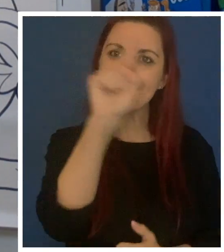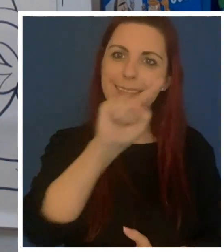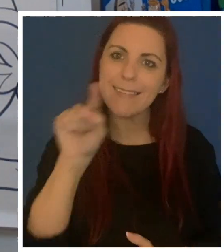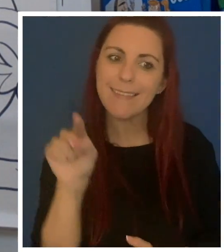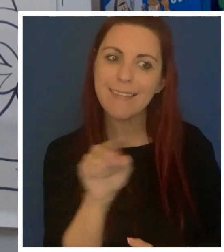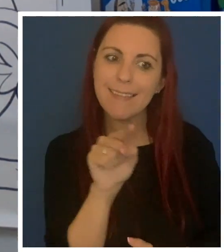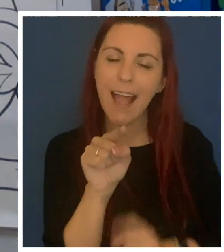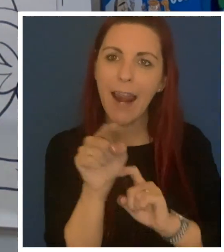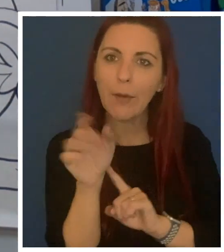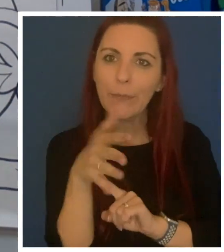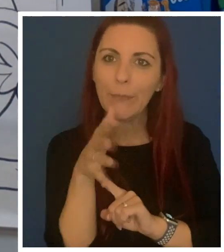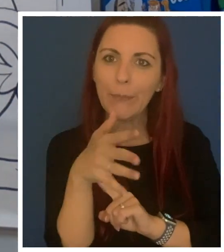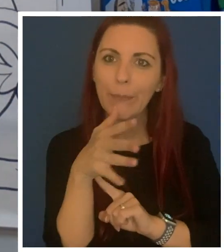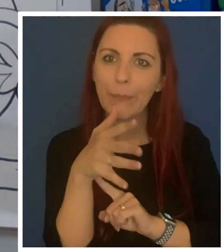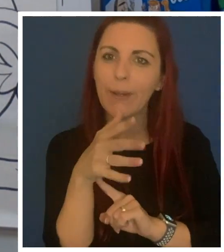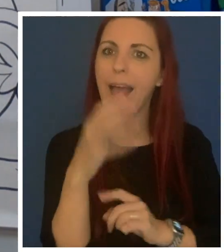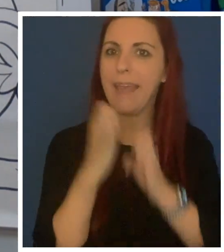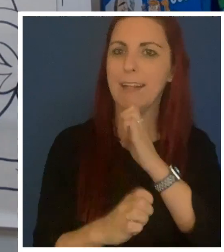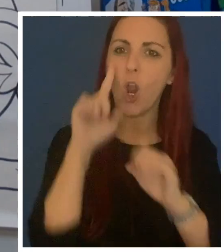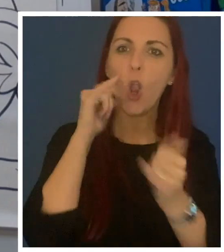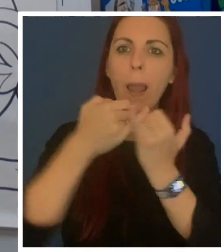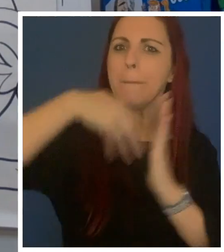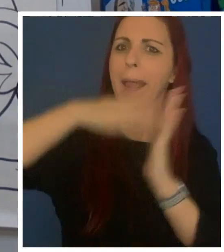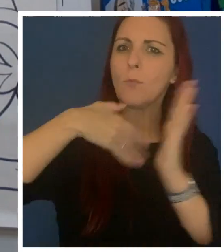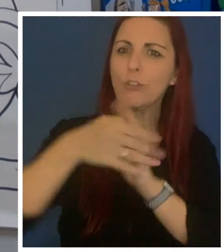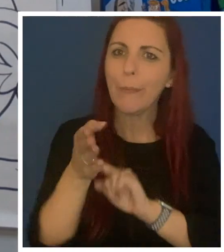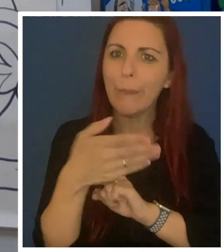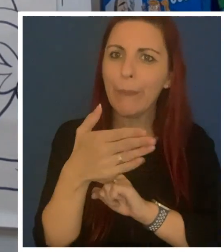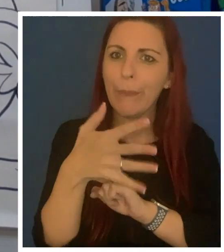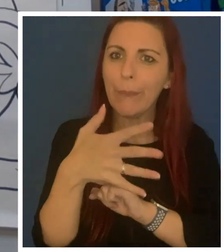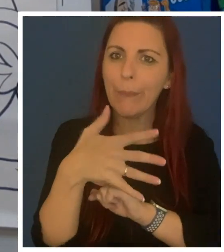almost like an artist's brush that they do a painting with on the end.